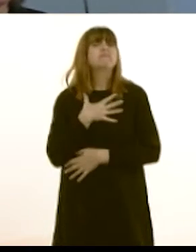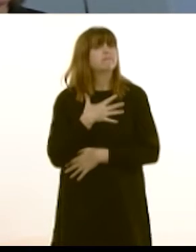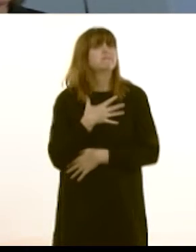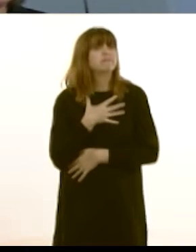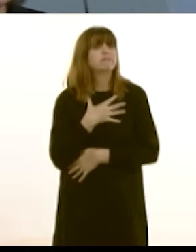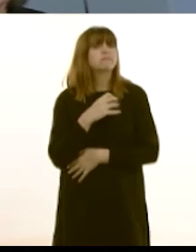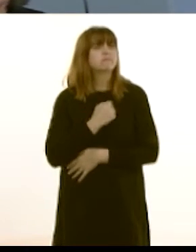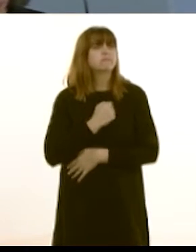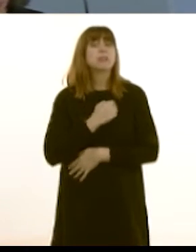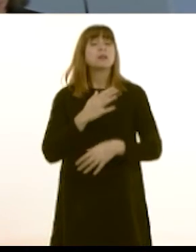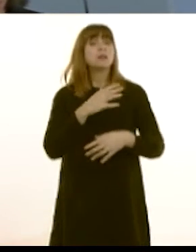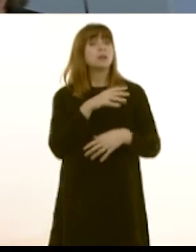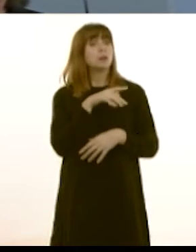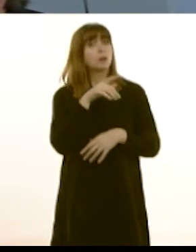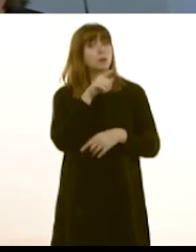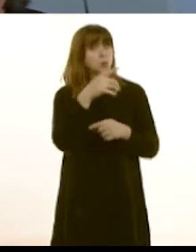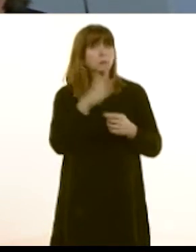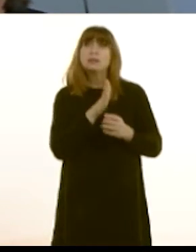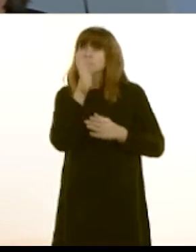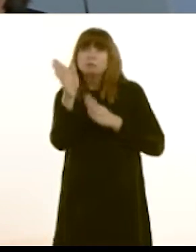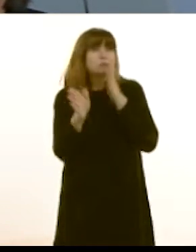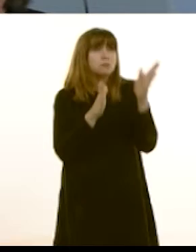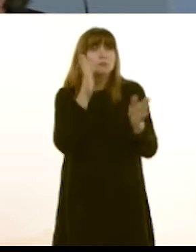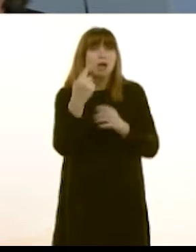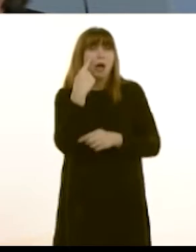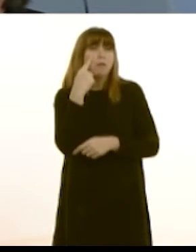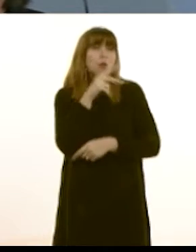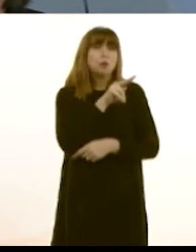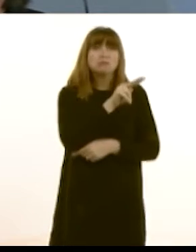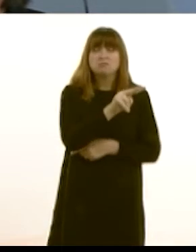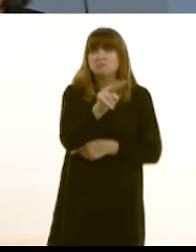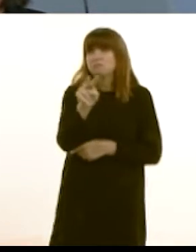statement. You have toured many of the villages and towns that were affected by the flooding.